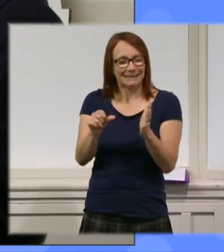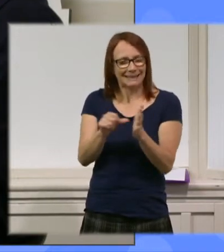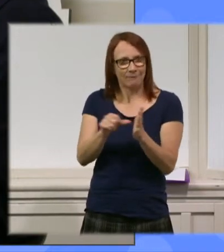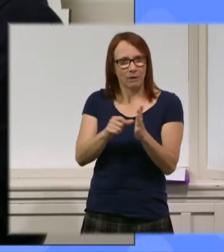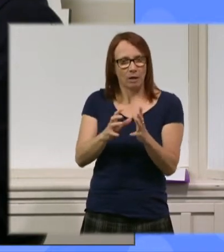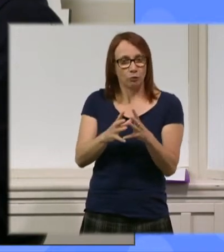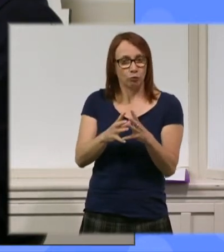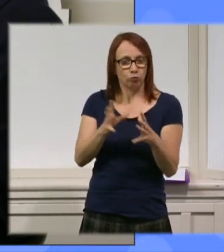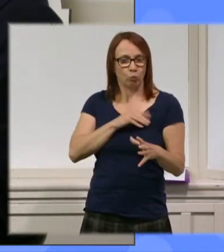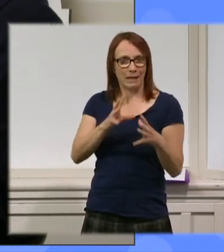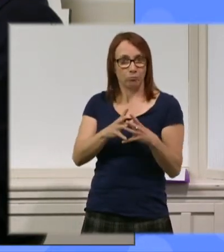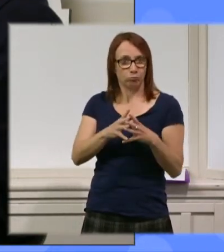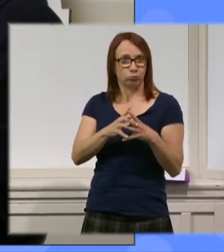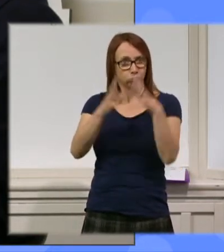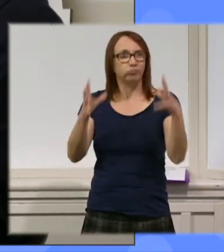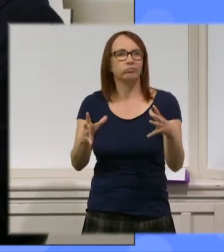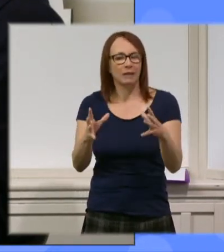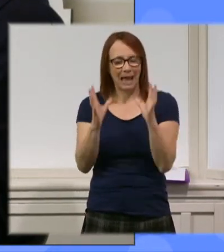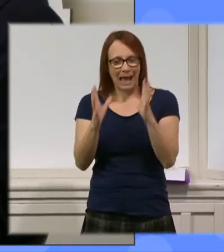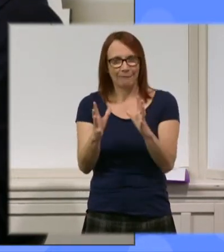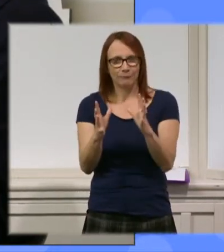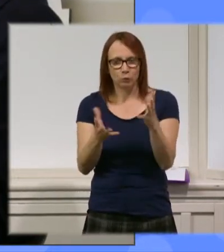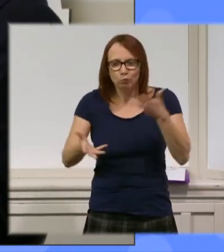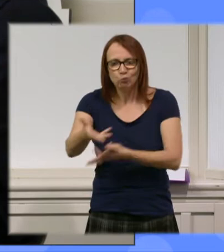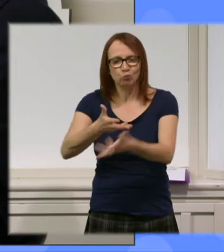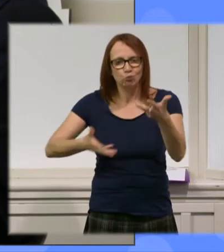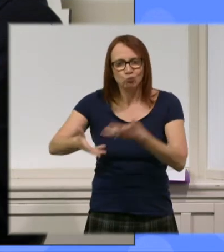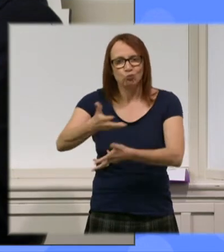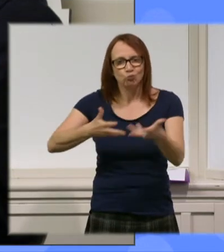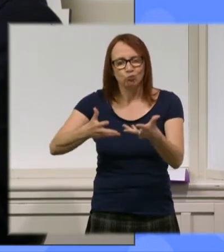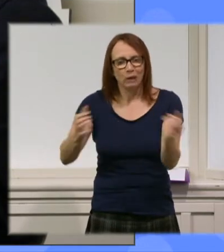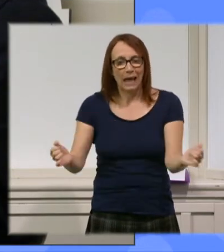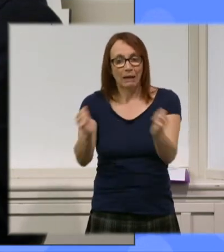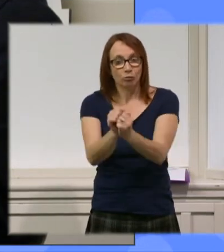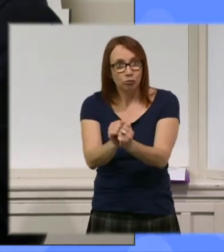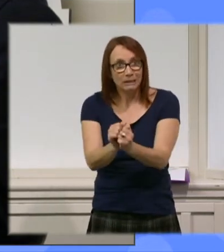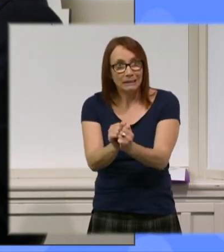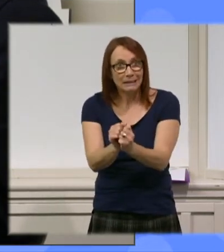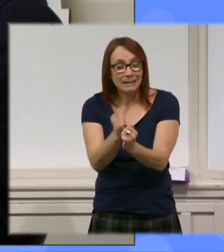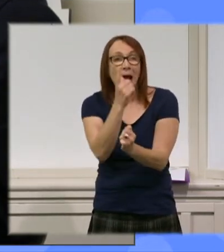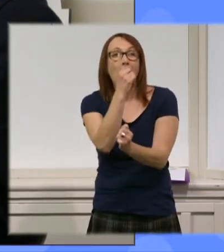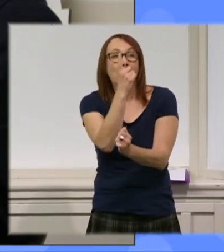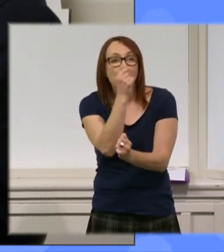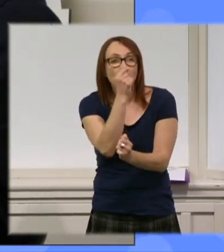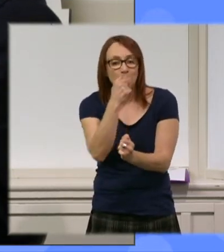more consensus building and negotiation it means that the person that you're arguing against next week might be the person whose vote you need this week so